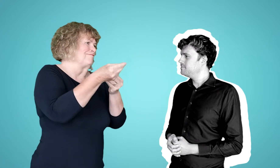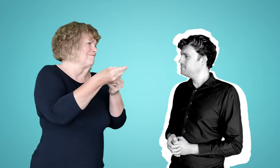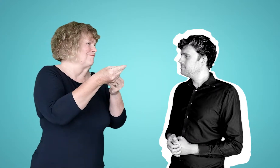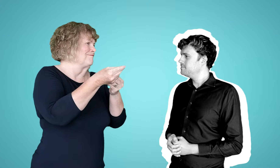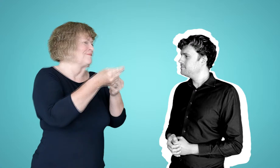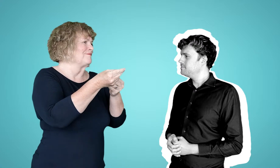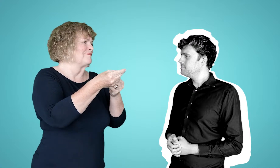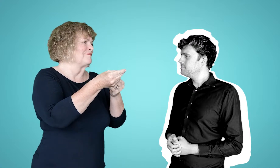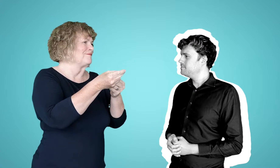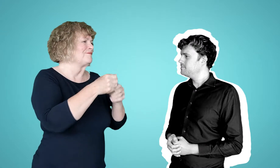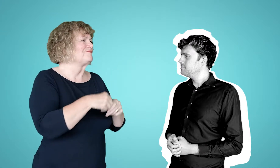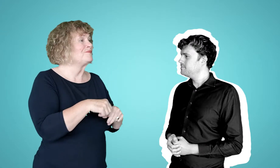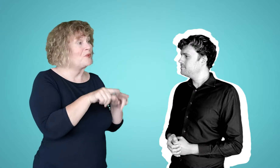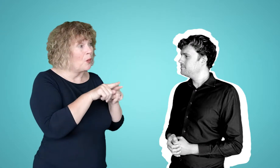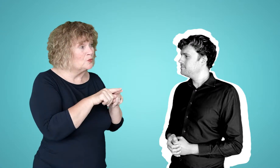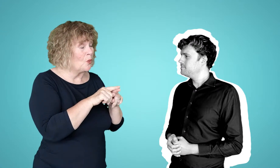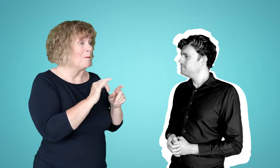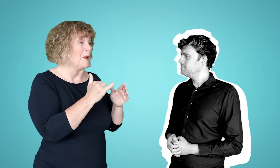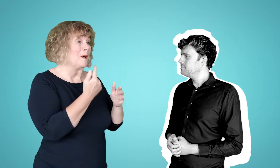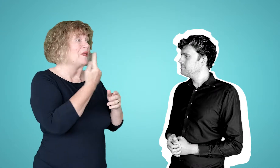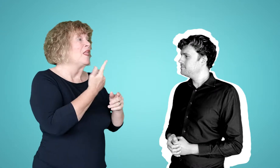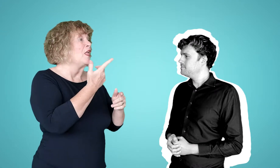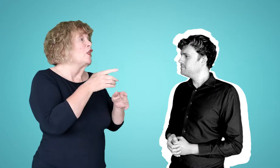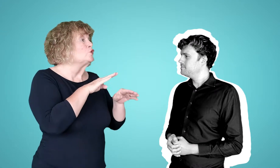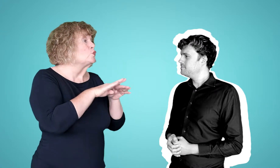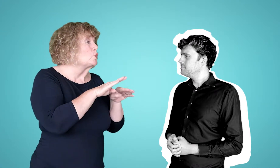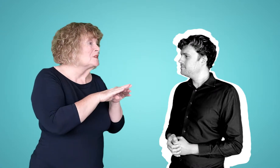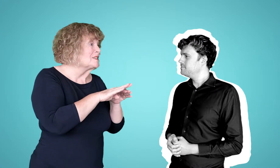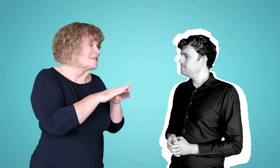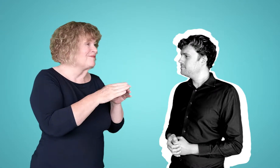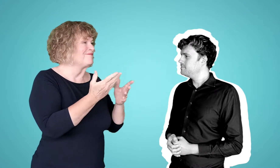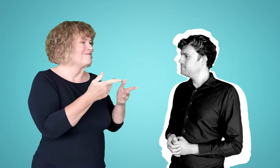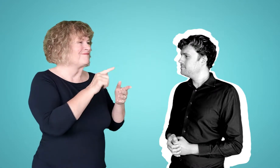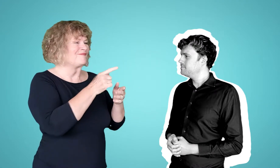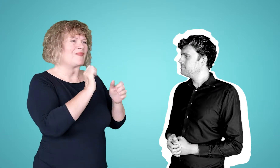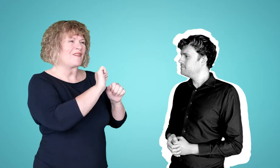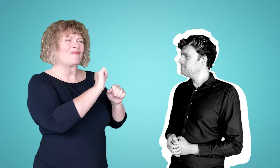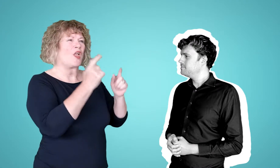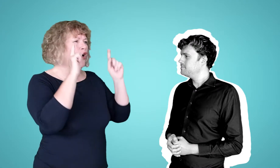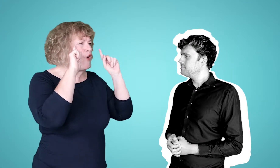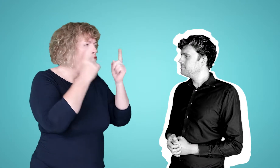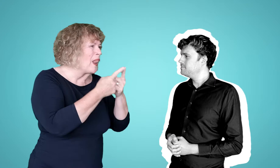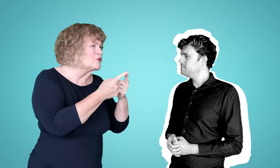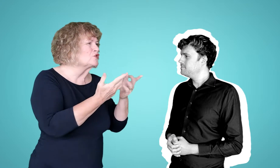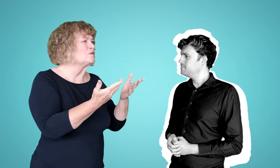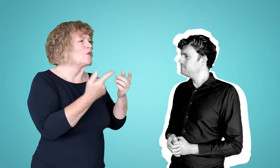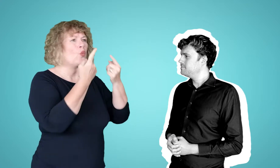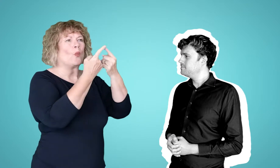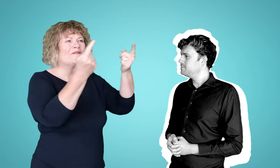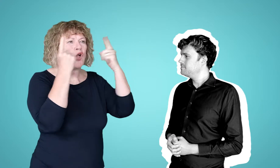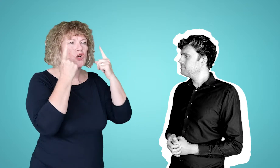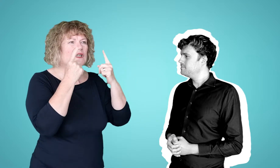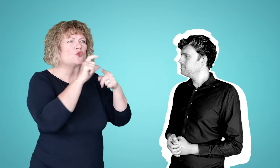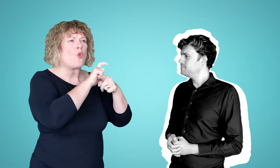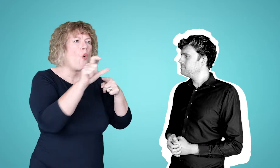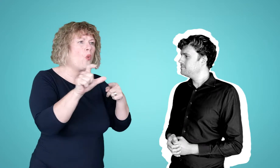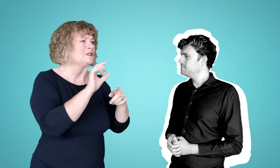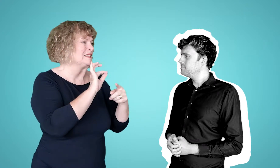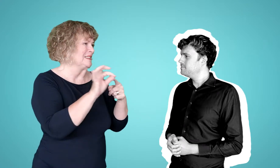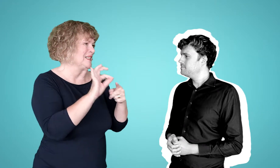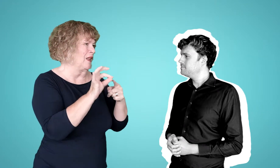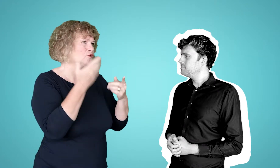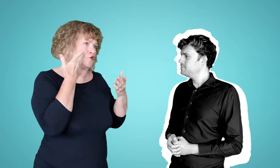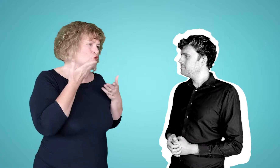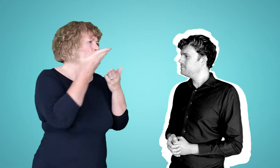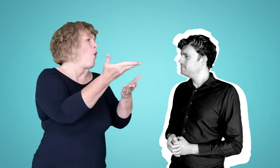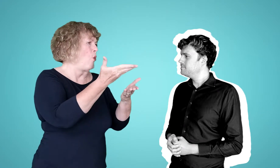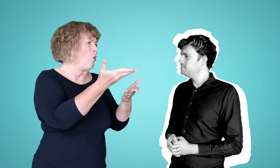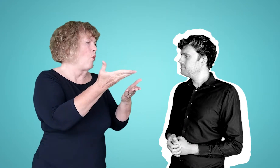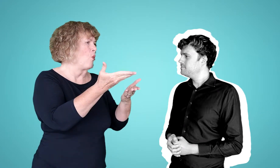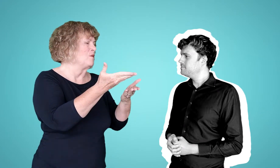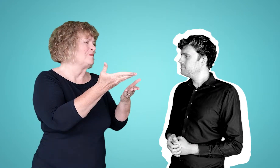And also if they are a student, their college or university course details.